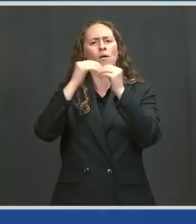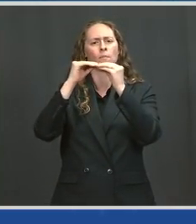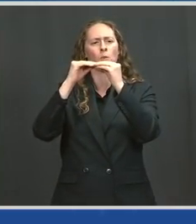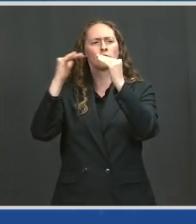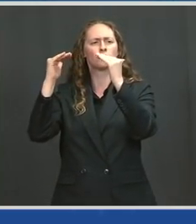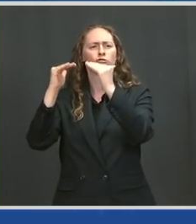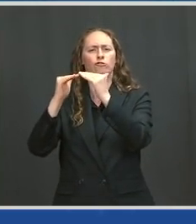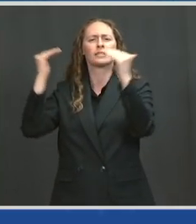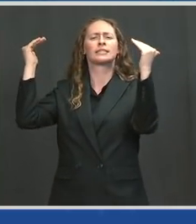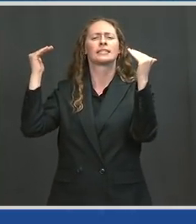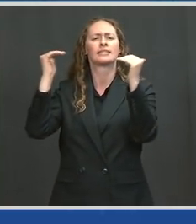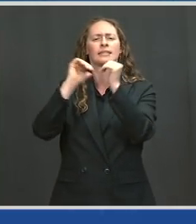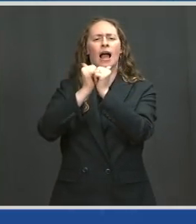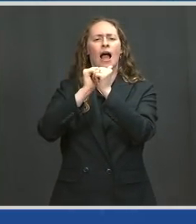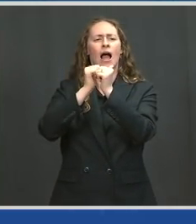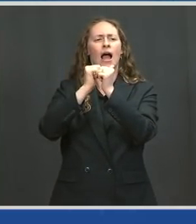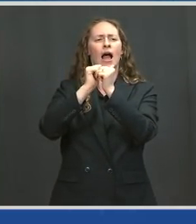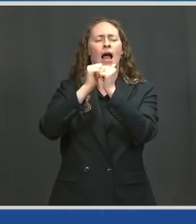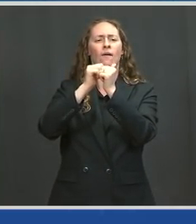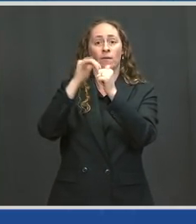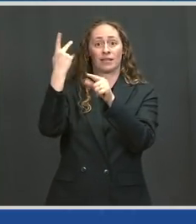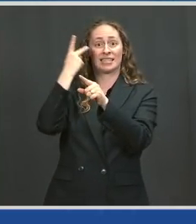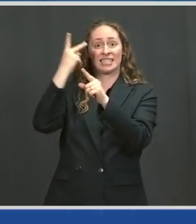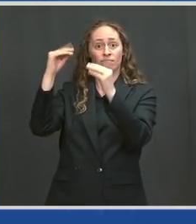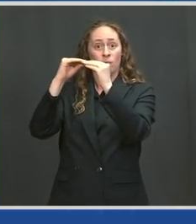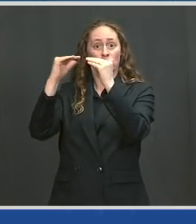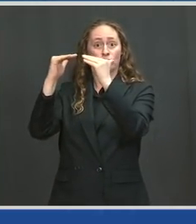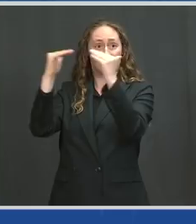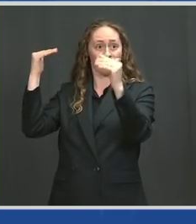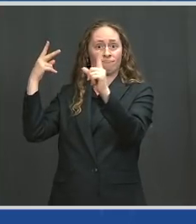and hope and history rhyme." Let's make it rhyme.